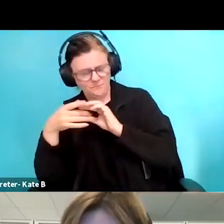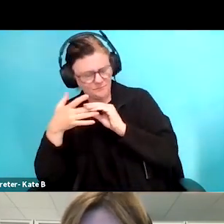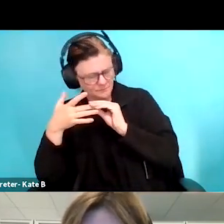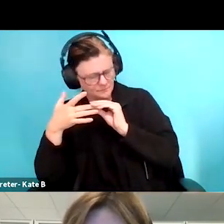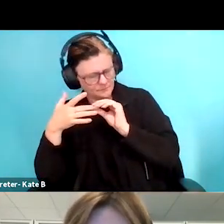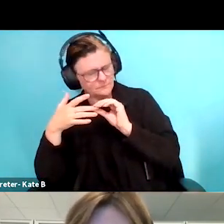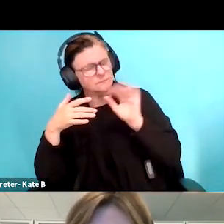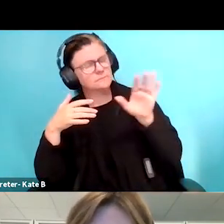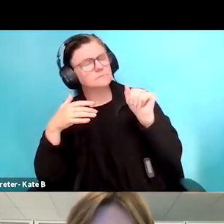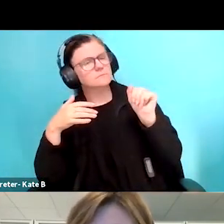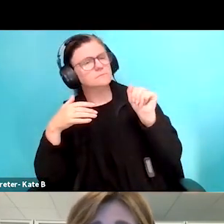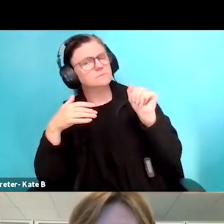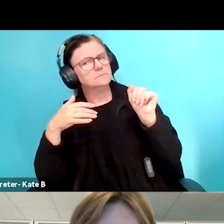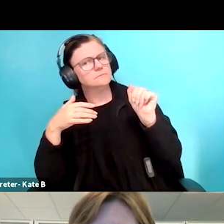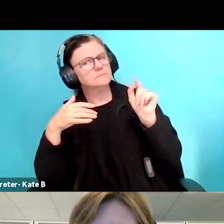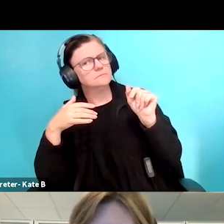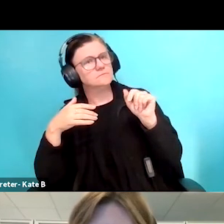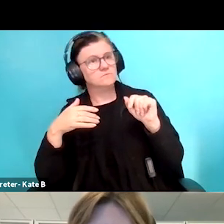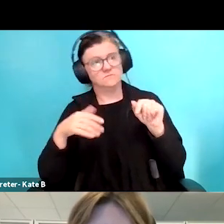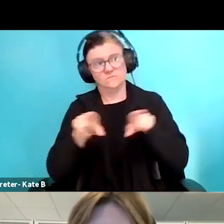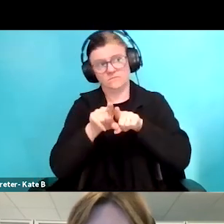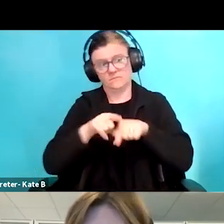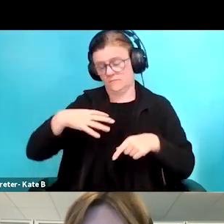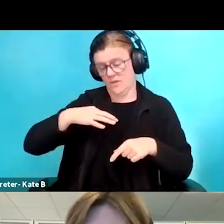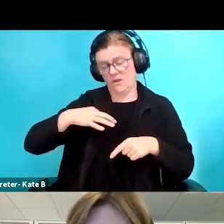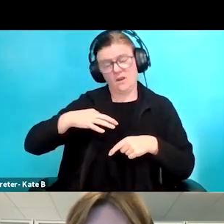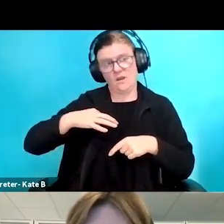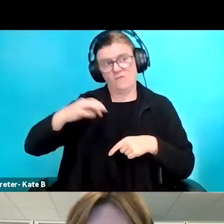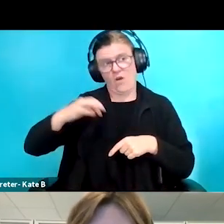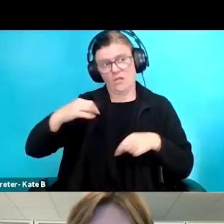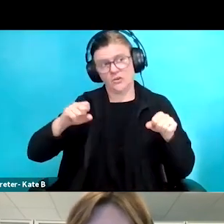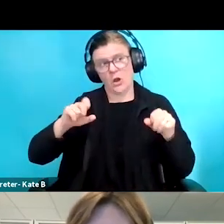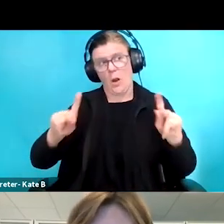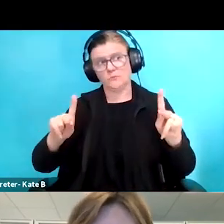Someone had said that volunteer opportunities could be a wonderful opportunity.